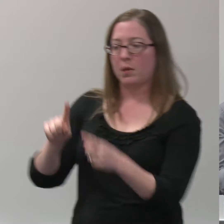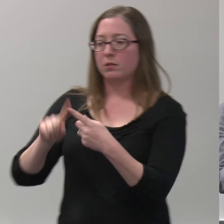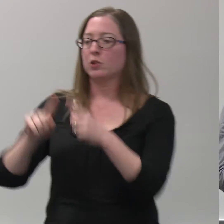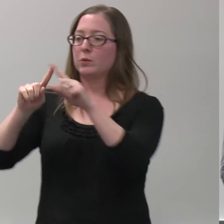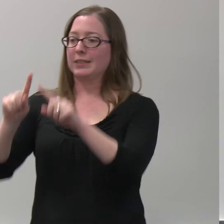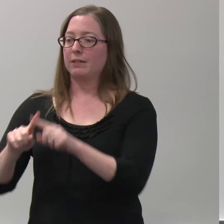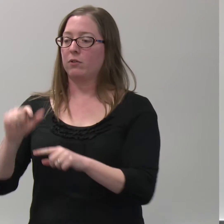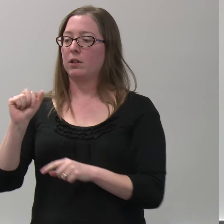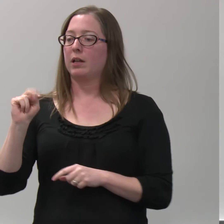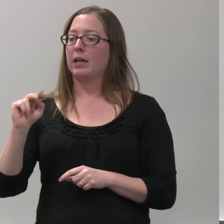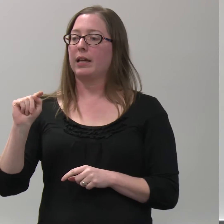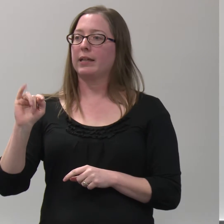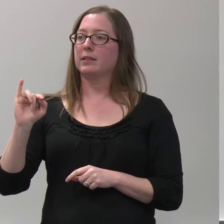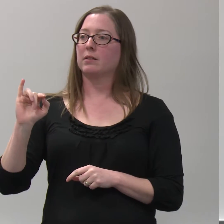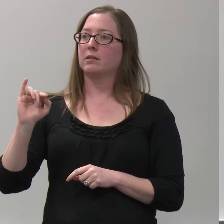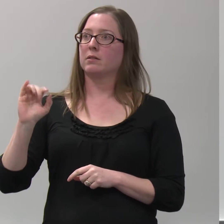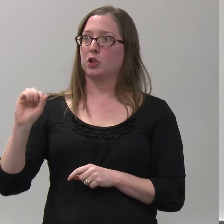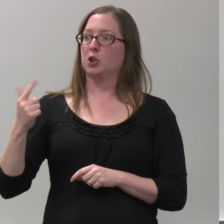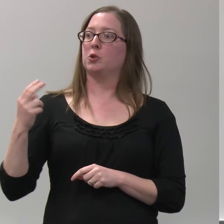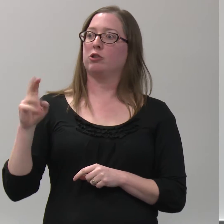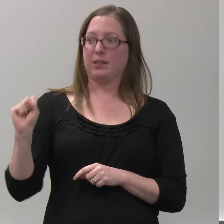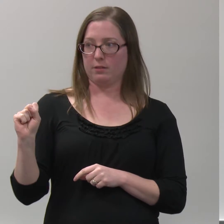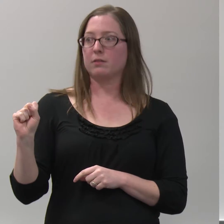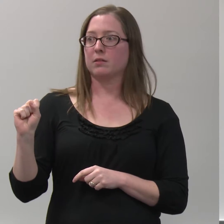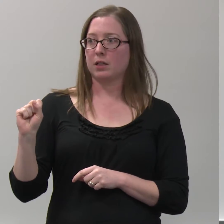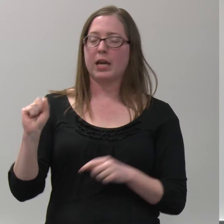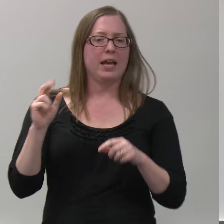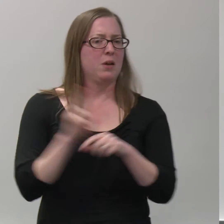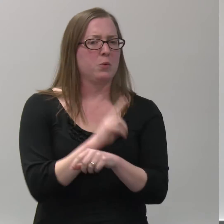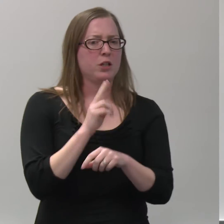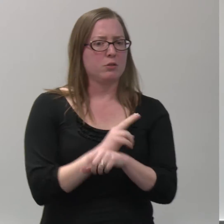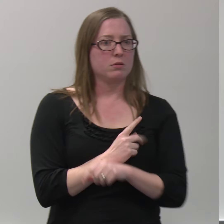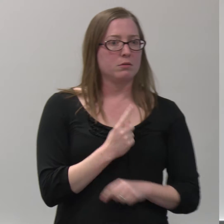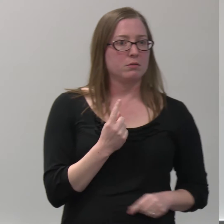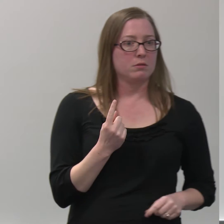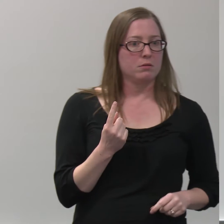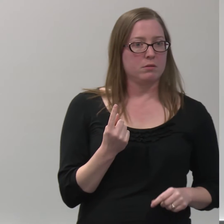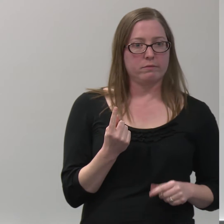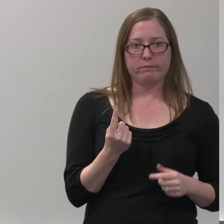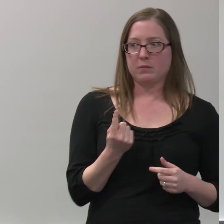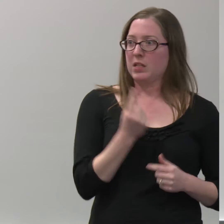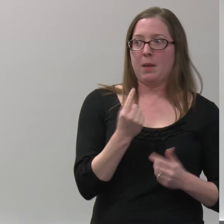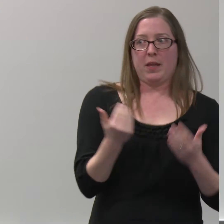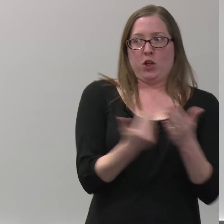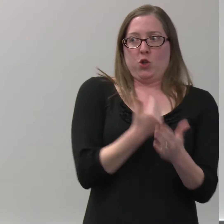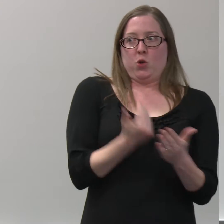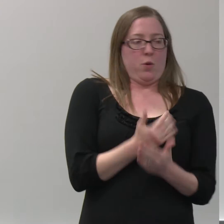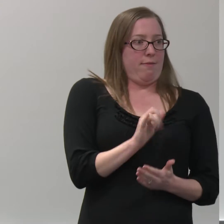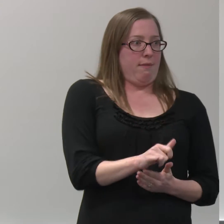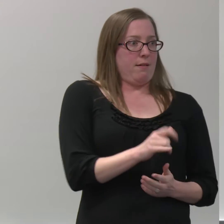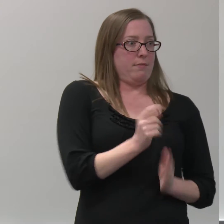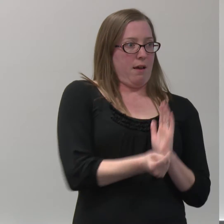and we used something called the Jerne plaque assay-- which, again, was new at the time-- that you could actually see